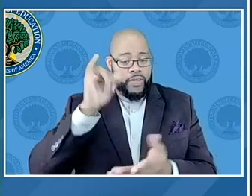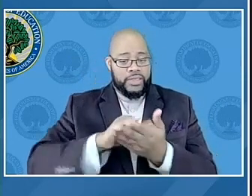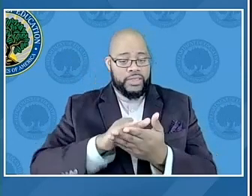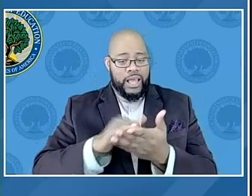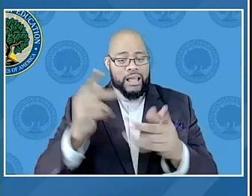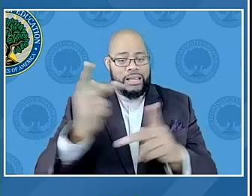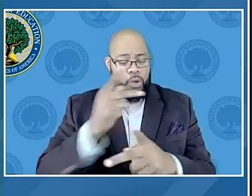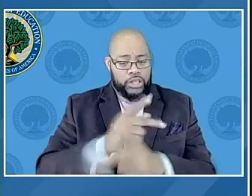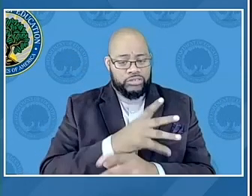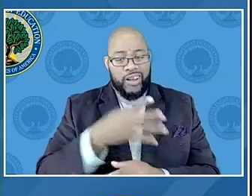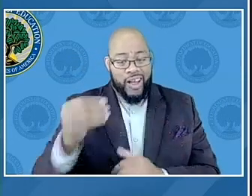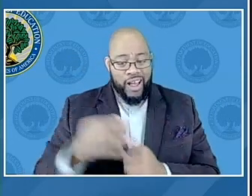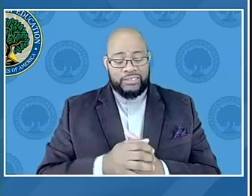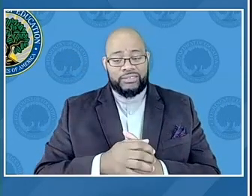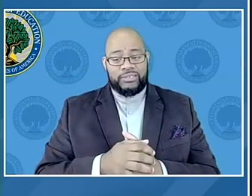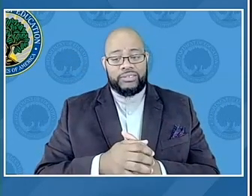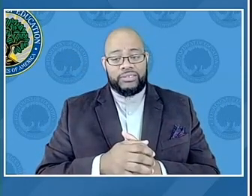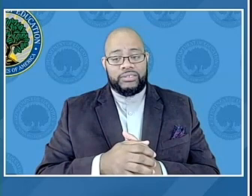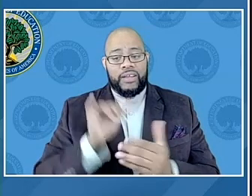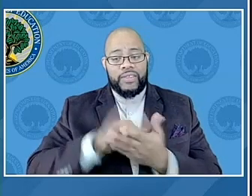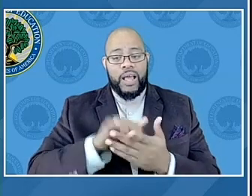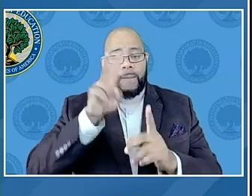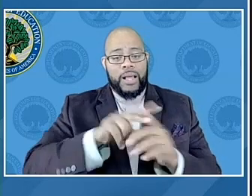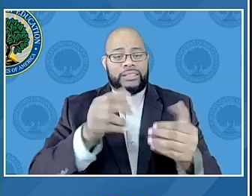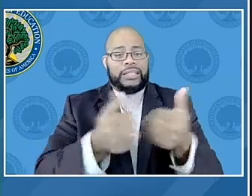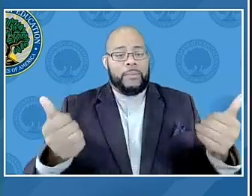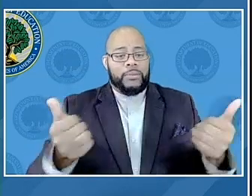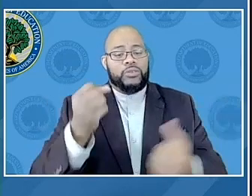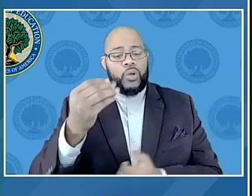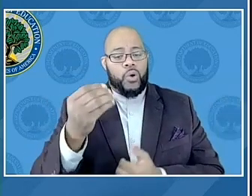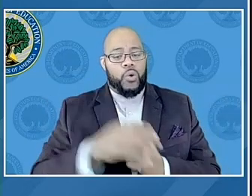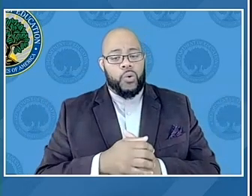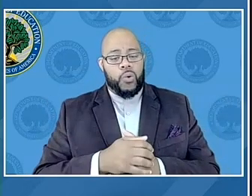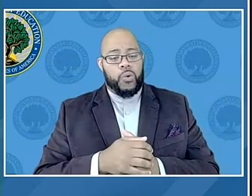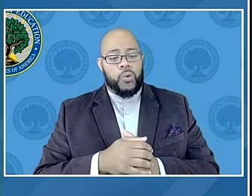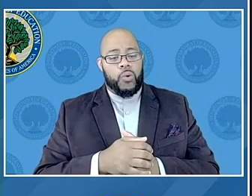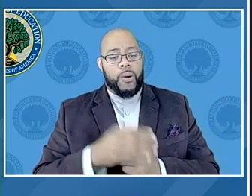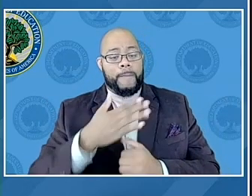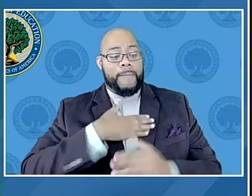separately. So in effect, my household ends up spending 20 percent of our